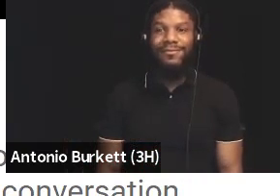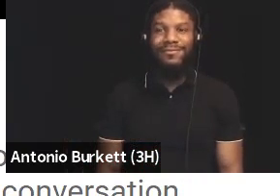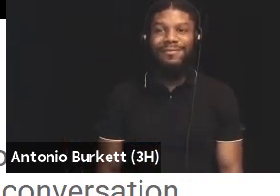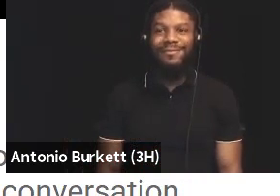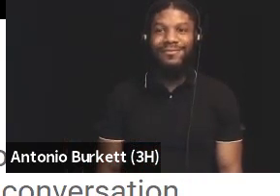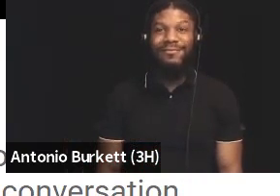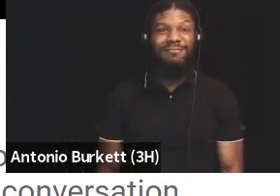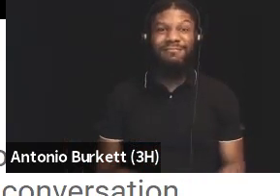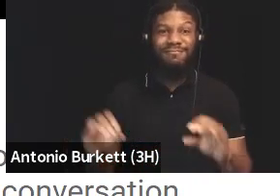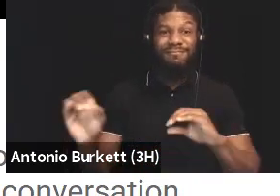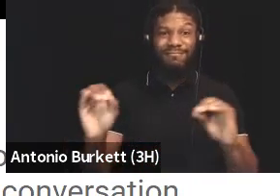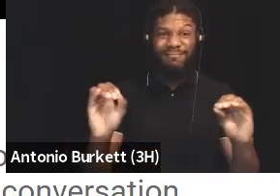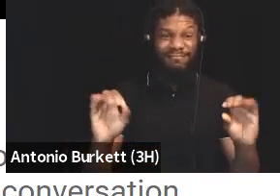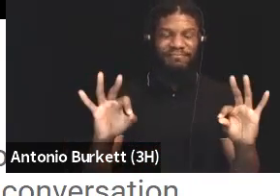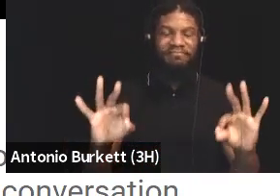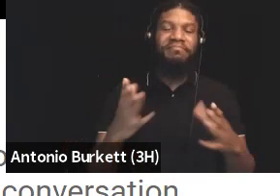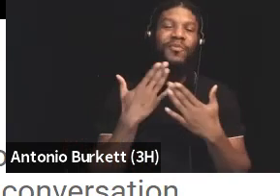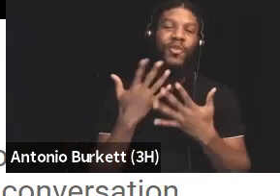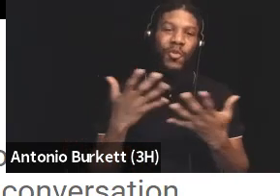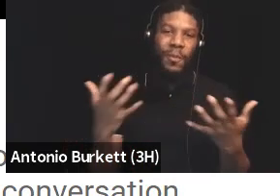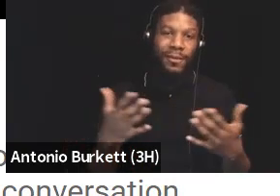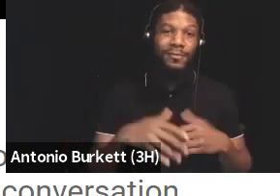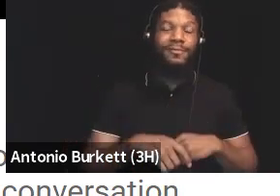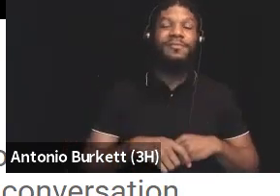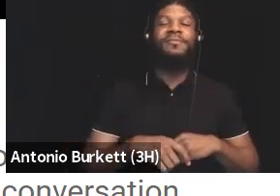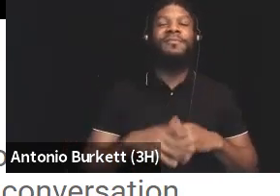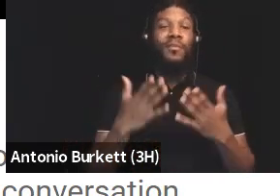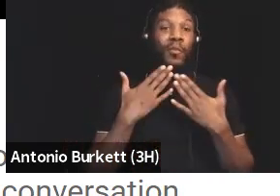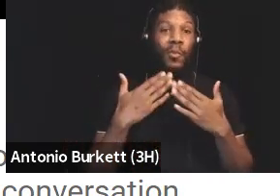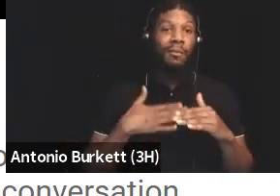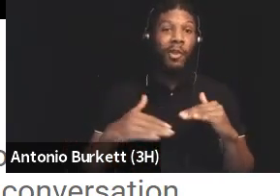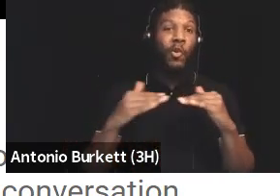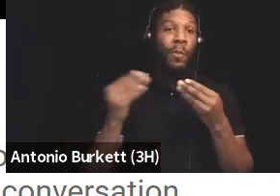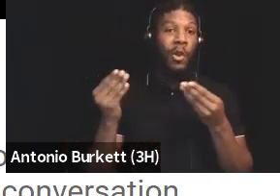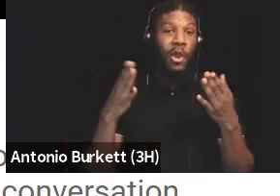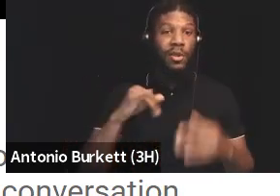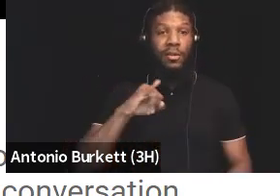No? Thank you so much, thank you to my co-moderator Janine for being willing